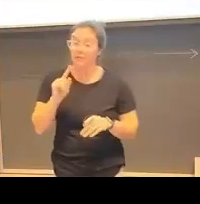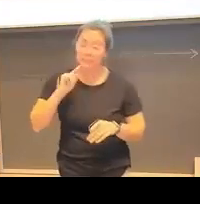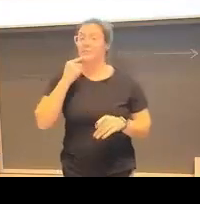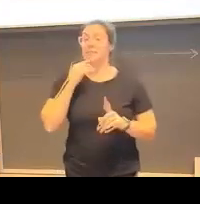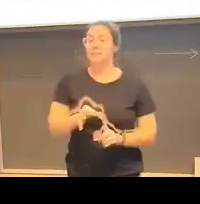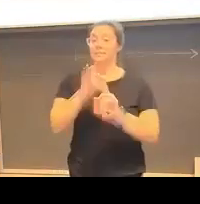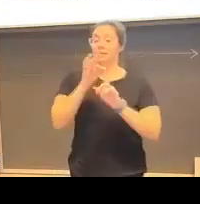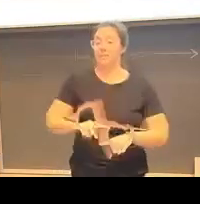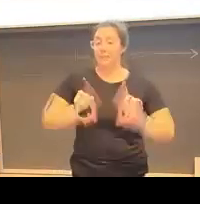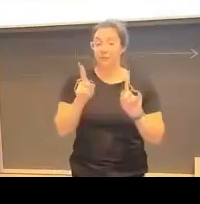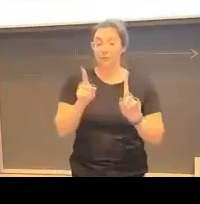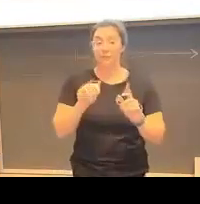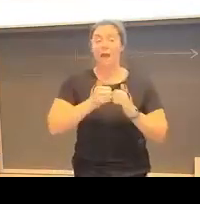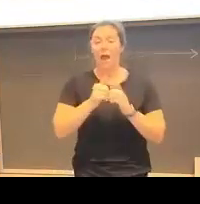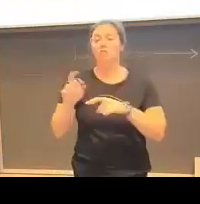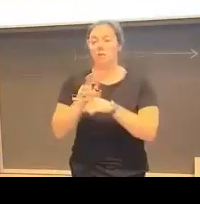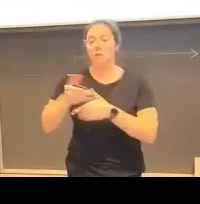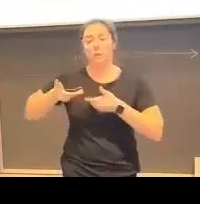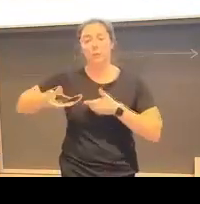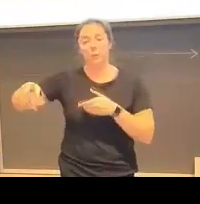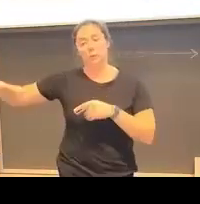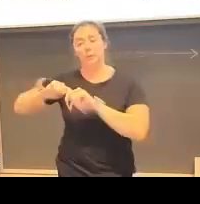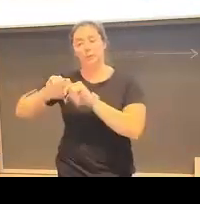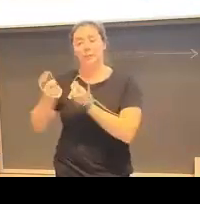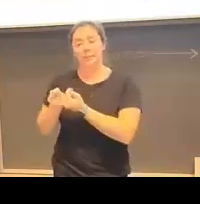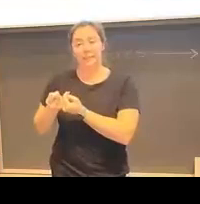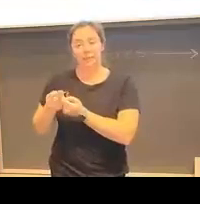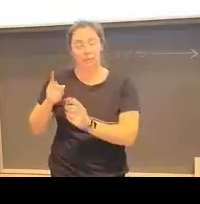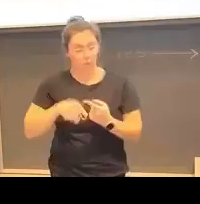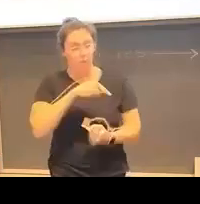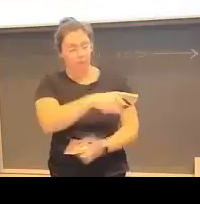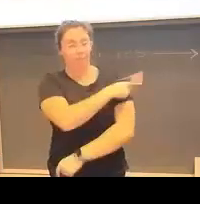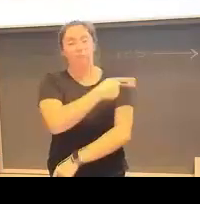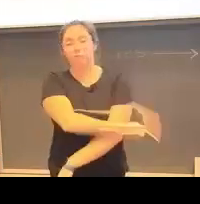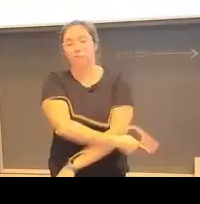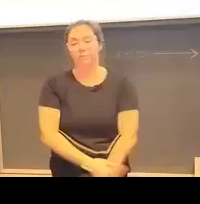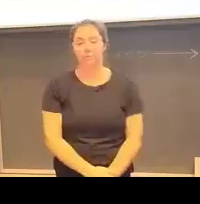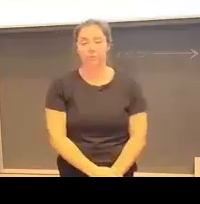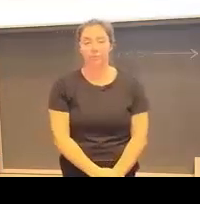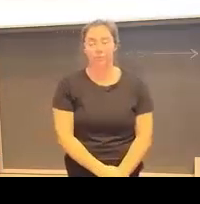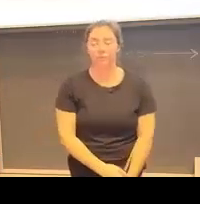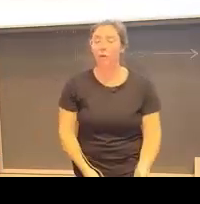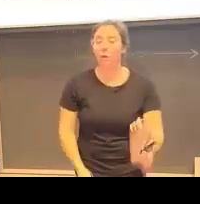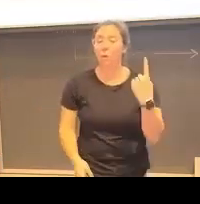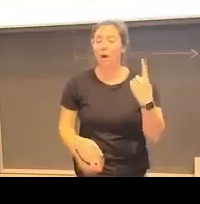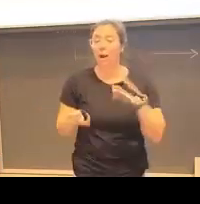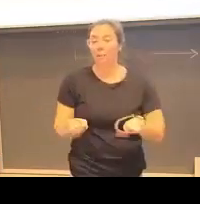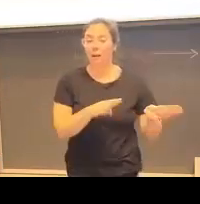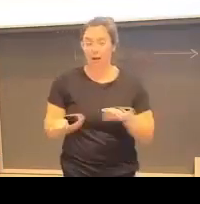how residents introduced the team to the patient only one Behavior showing courtesy and respect was